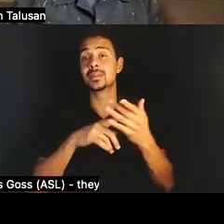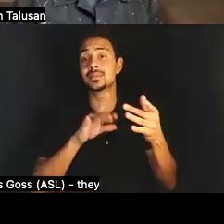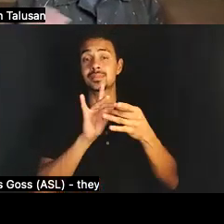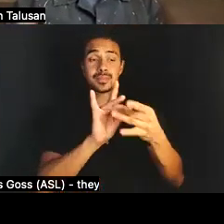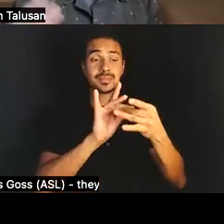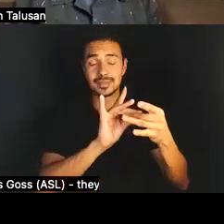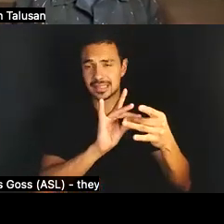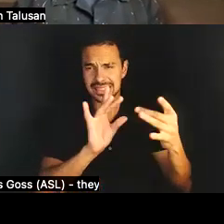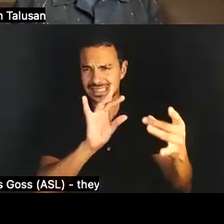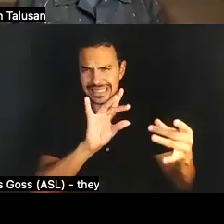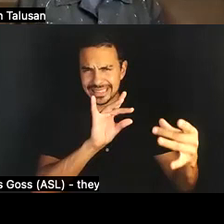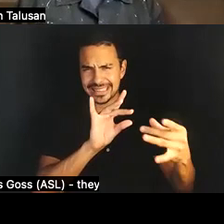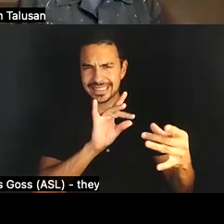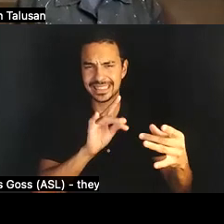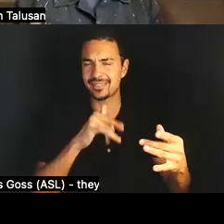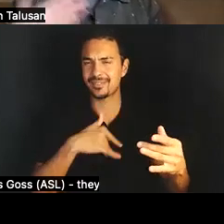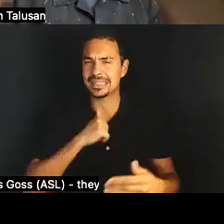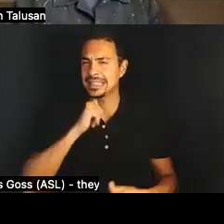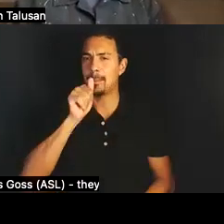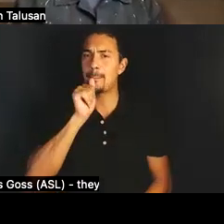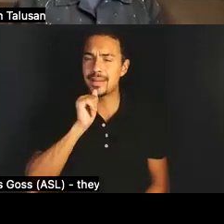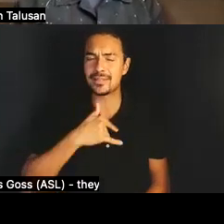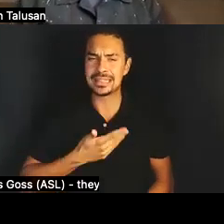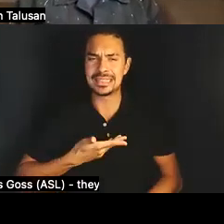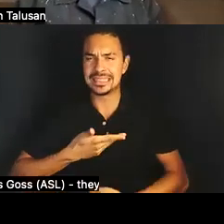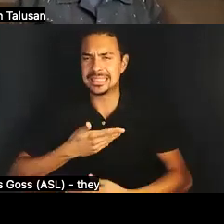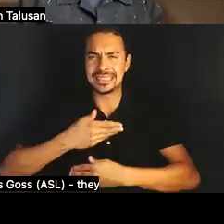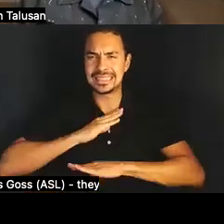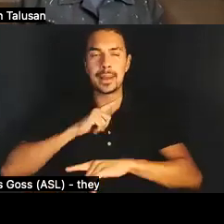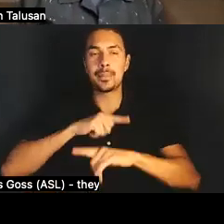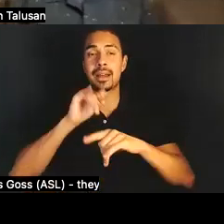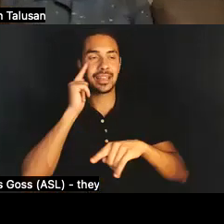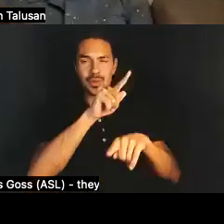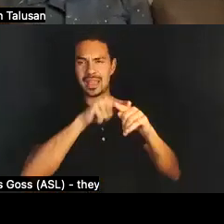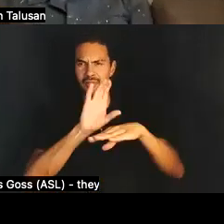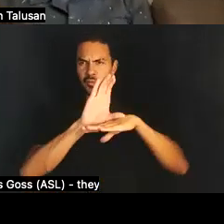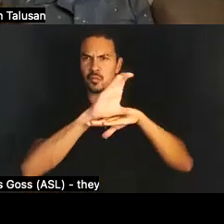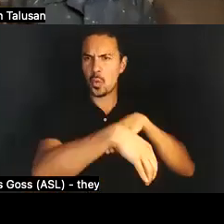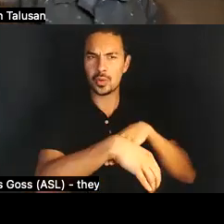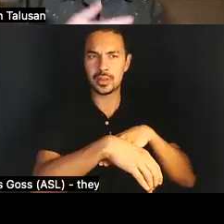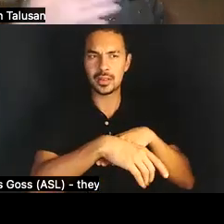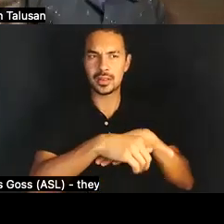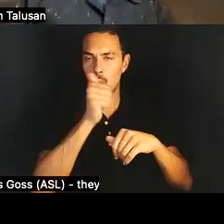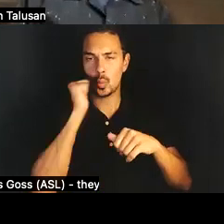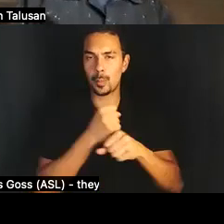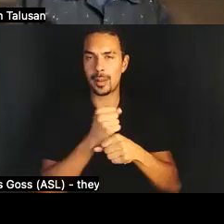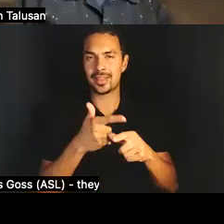You might feel impatient when your goals are not advancing quickly, or your